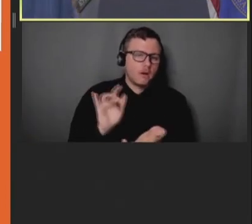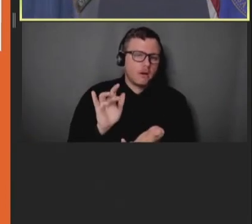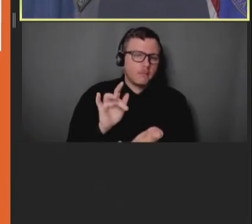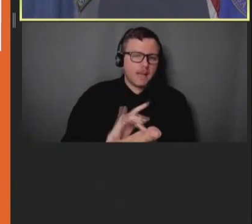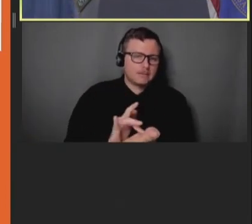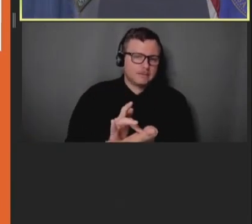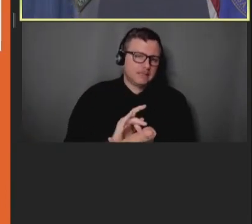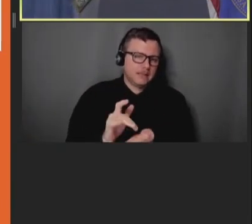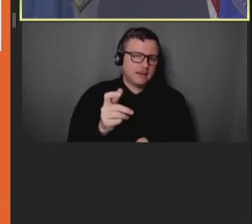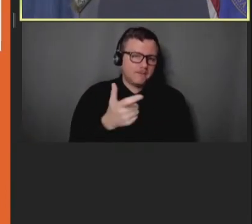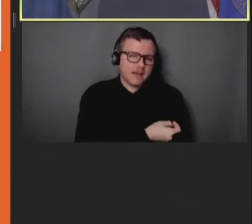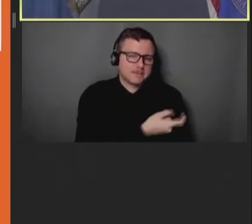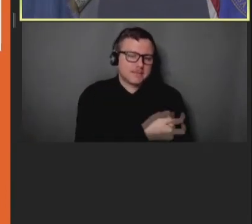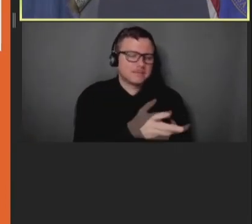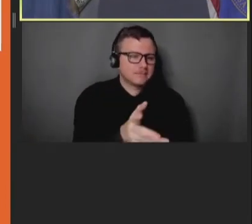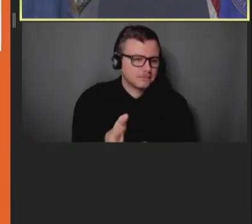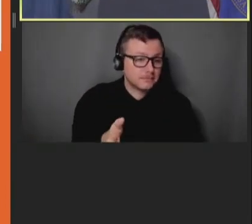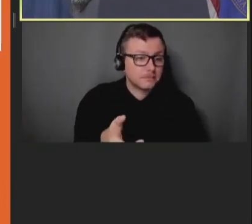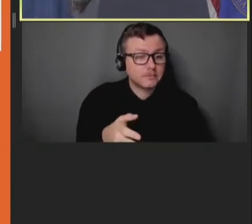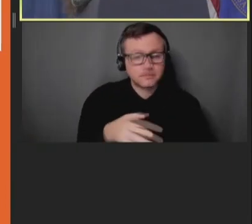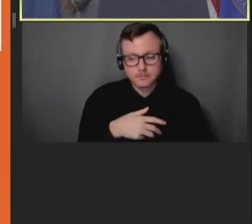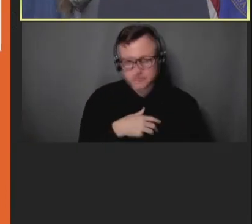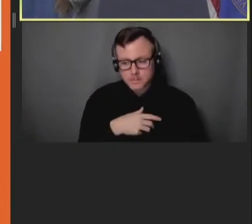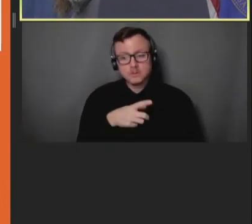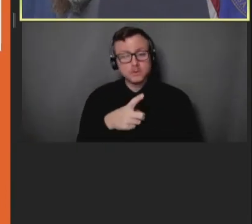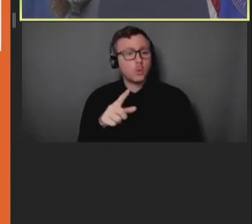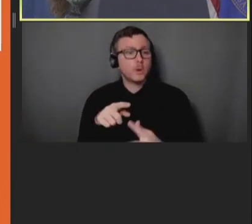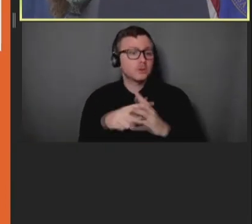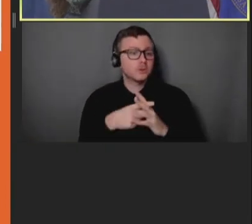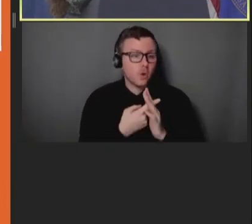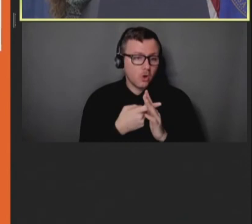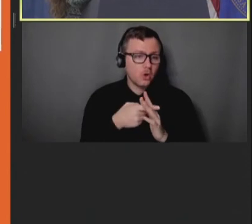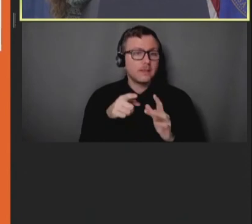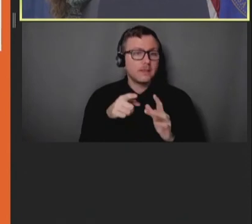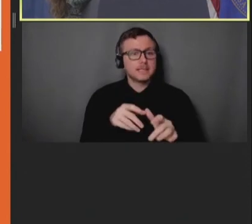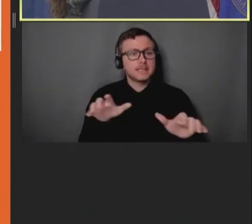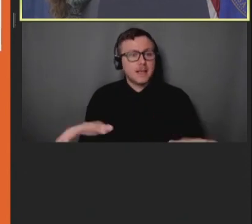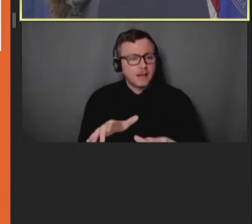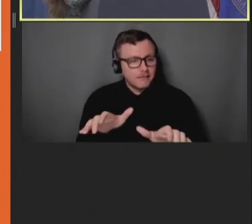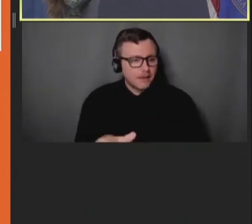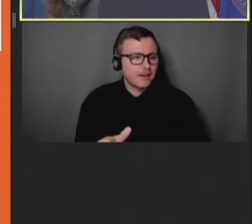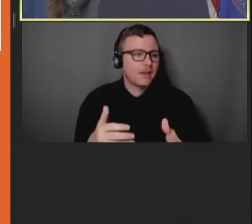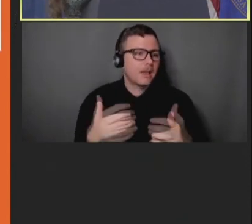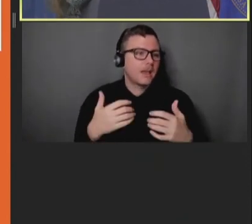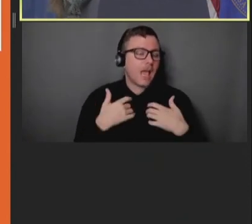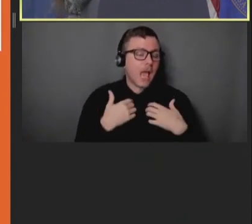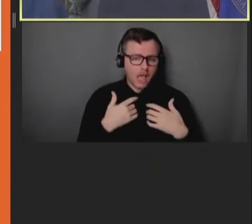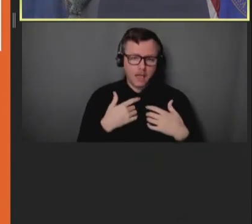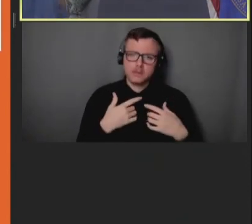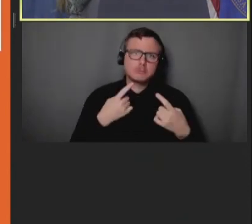Shortly after we started this effort, we had some big successes, some big wins,